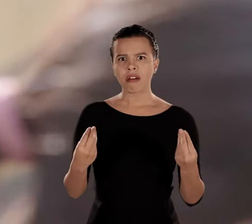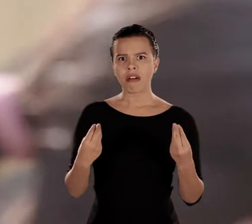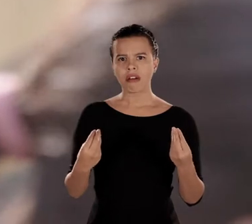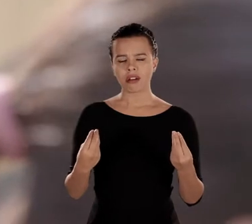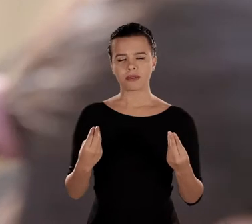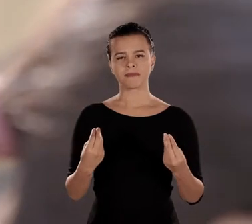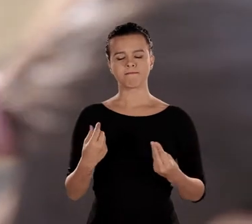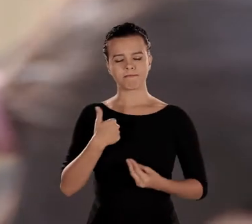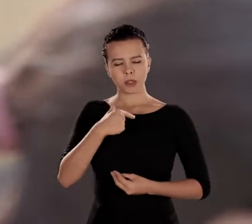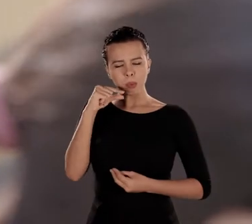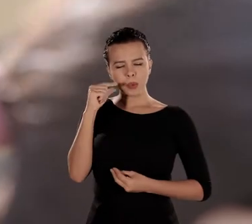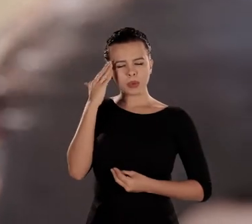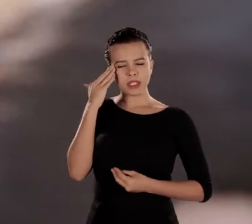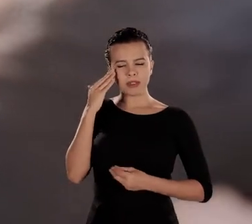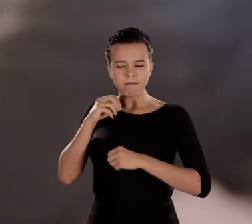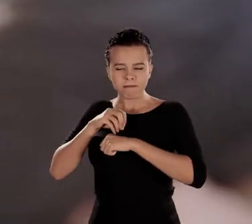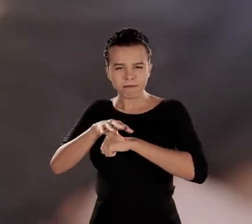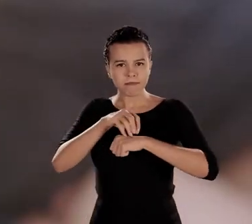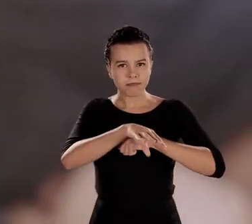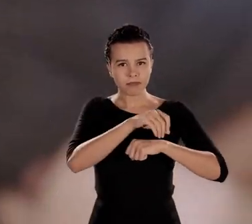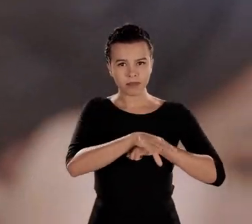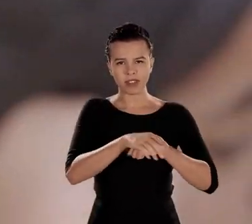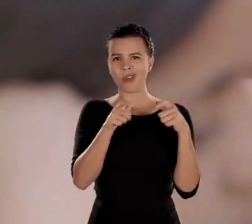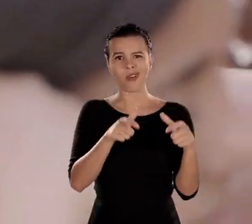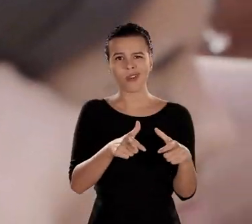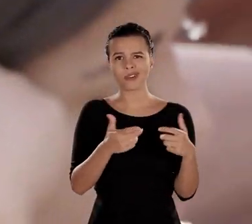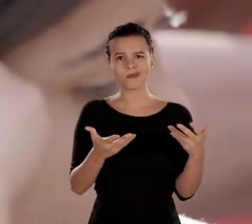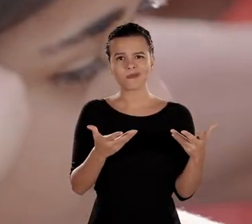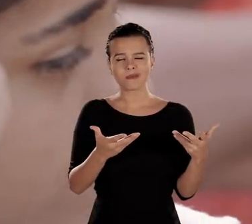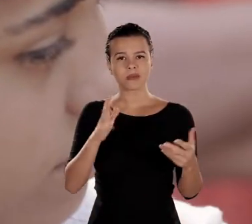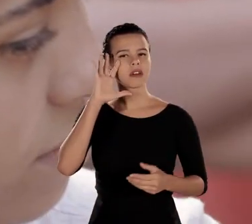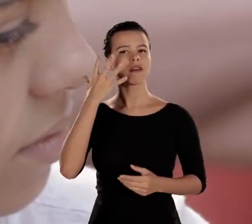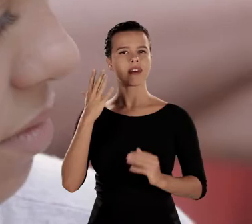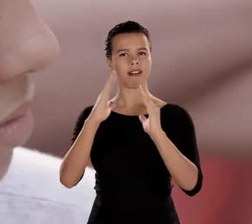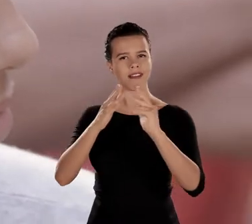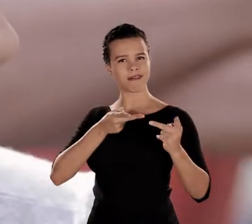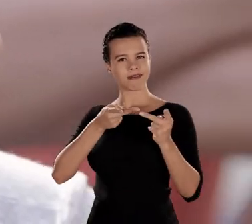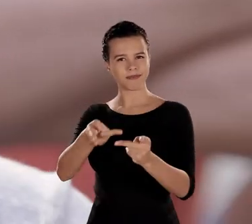We wanted to teach them something, but we didn't have a place to do it. We decided to go to people's homes.